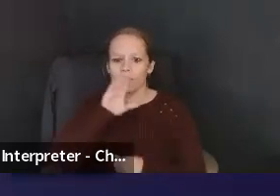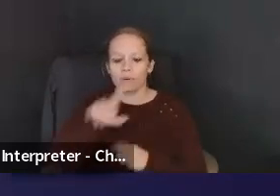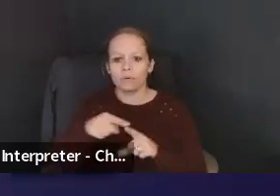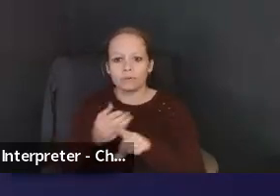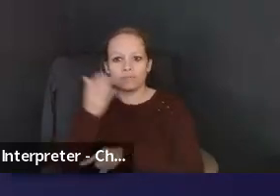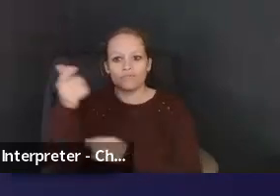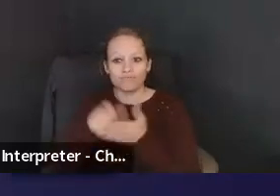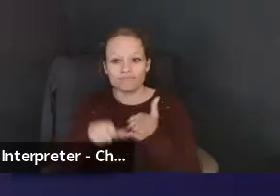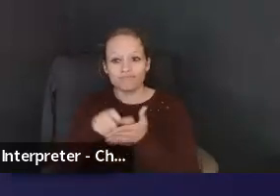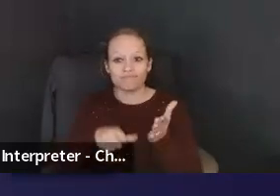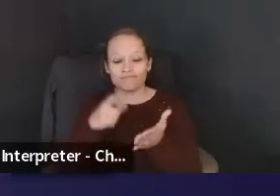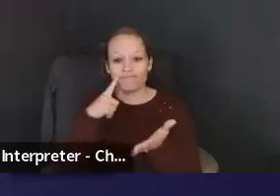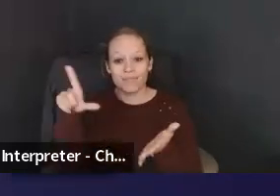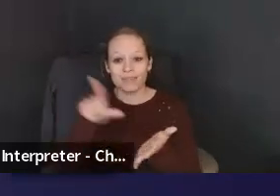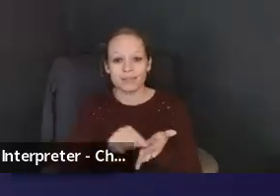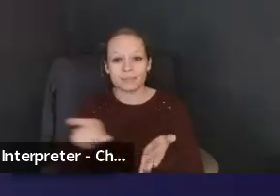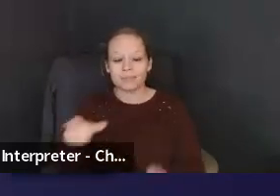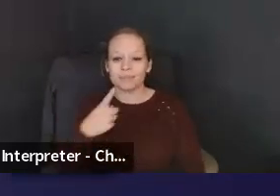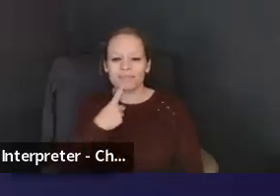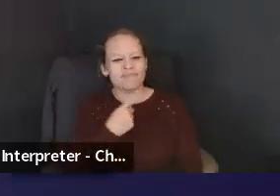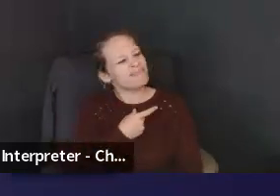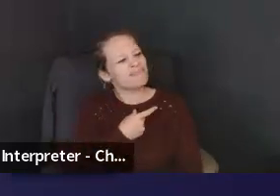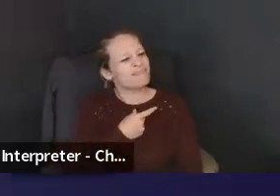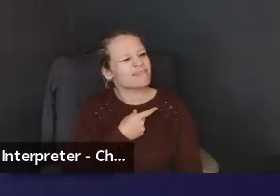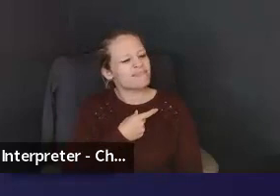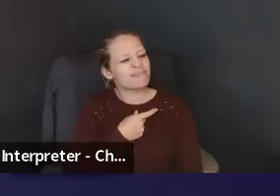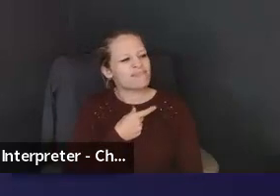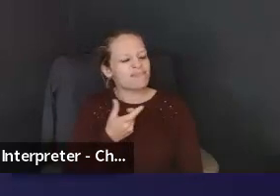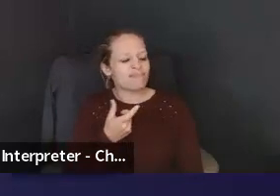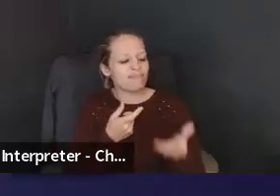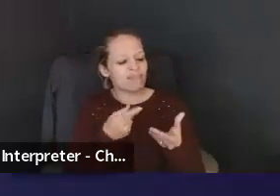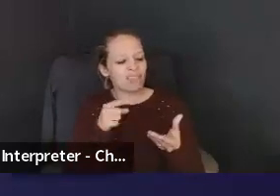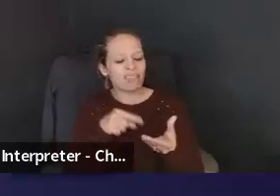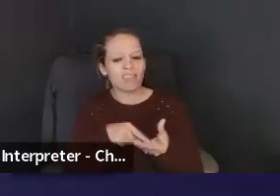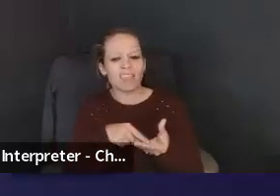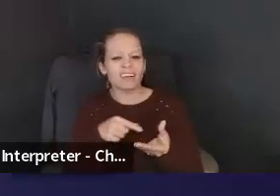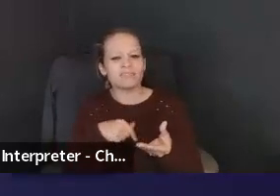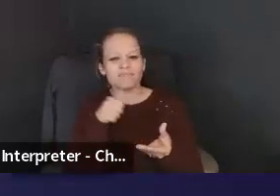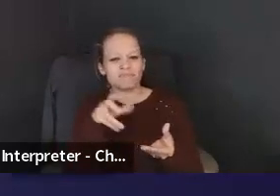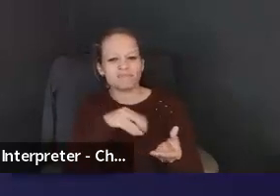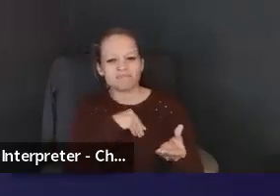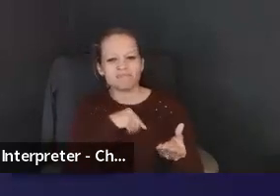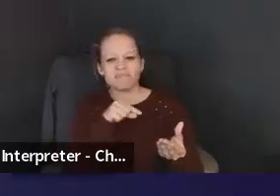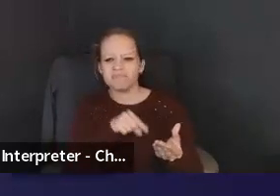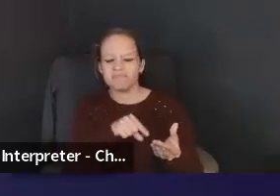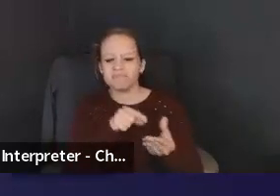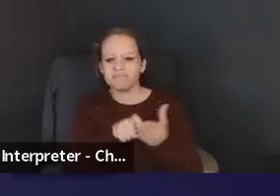for publication, and they say, yeah it's not, you know, we're not going to accept the article but,